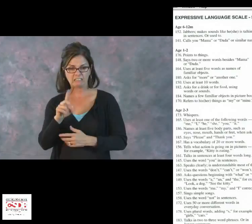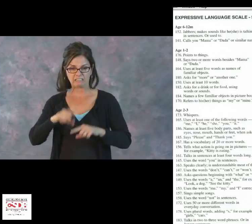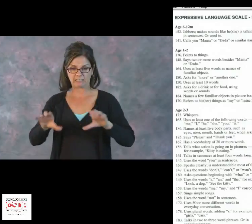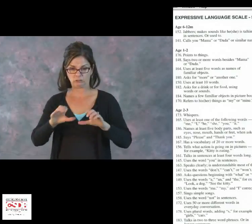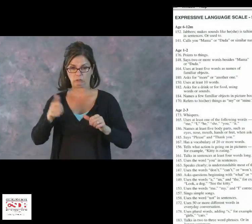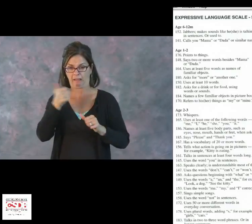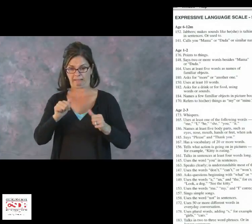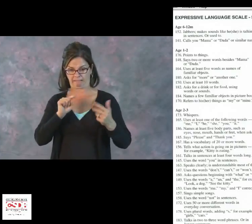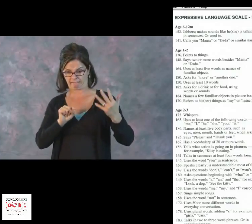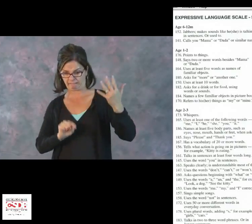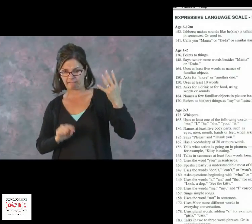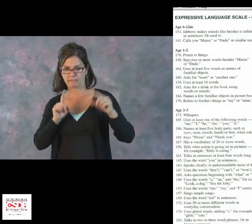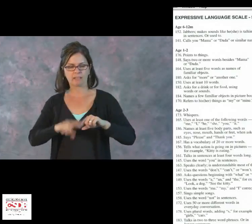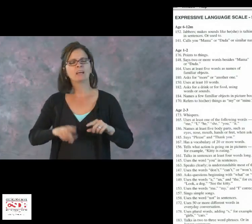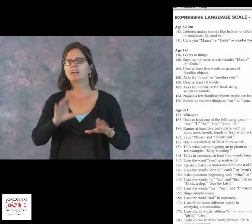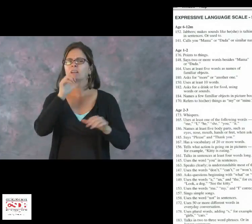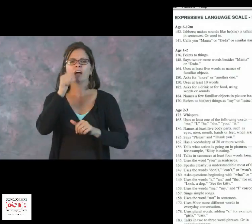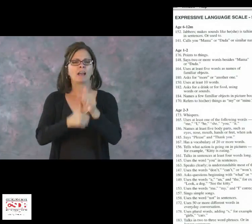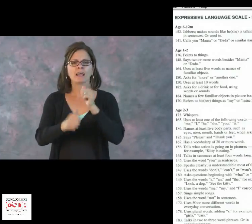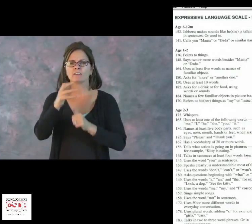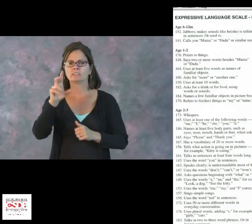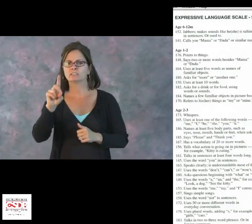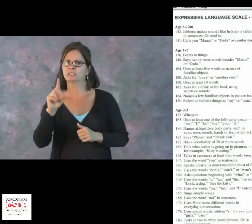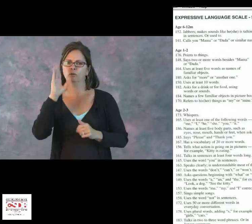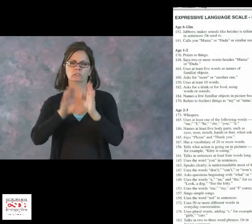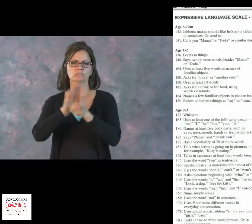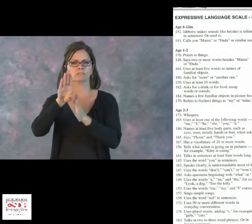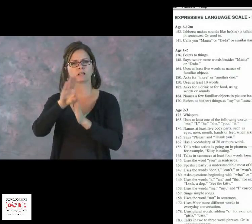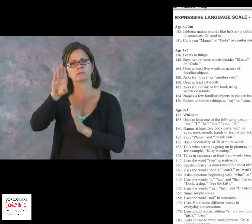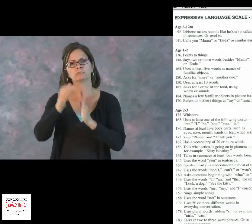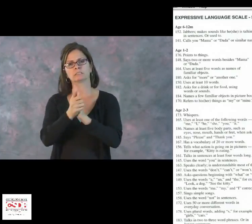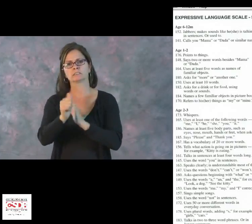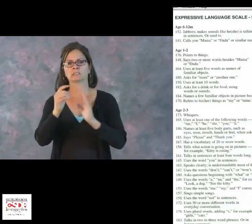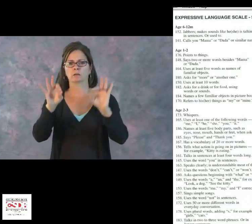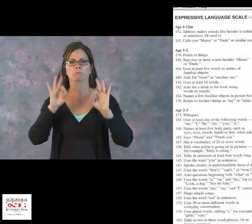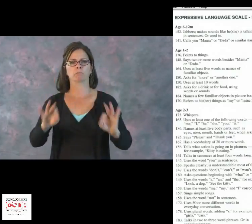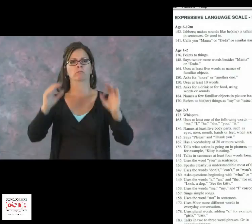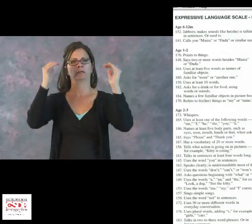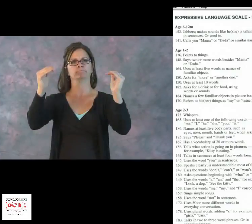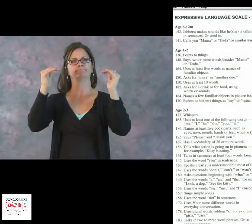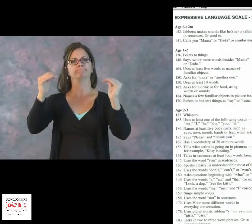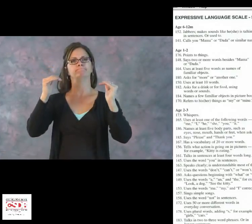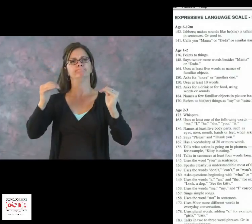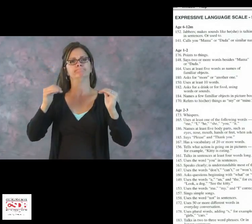Not every child is going to develop skills in a perfectly linear order. We want families to really consider